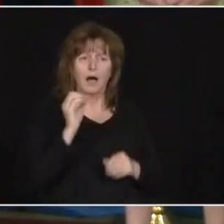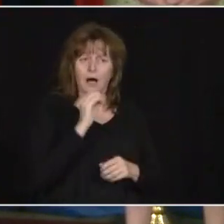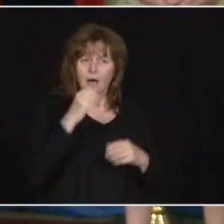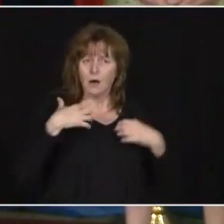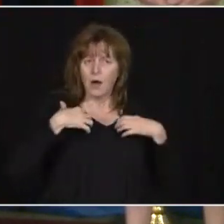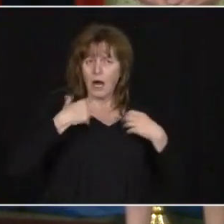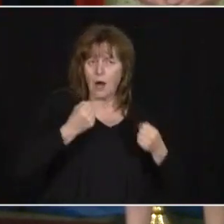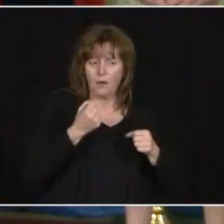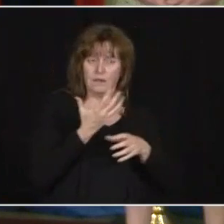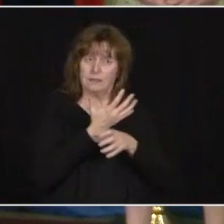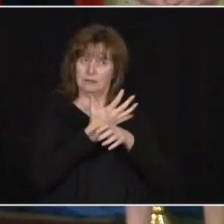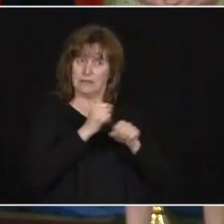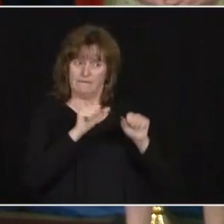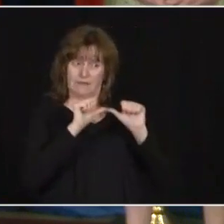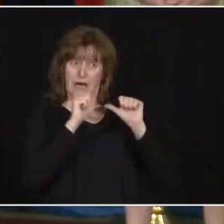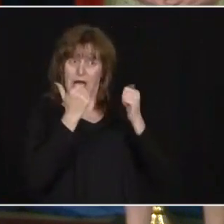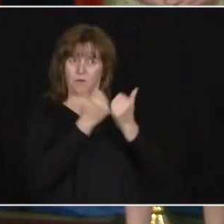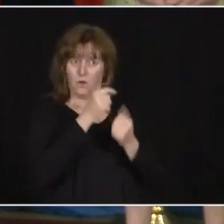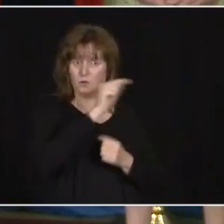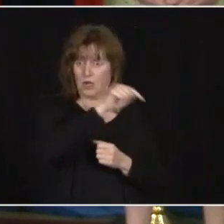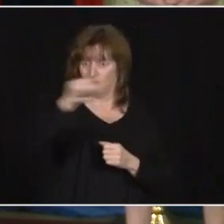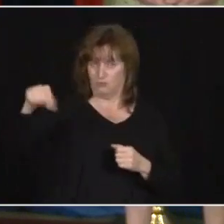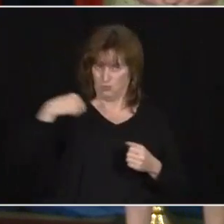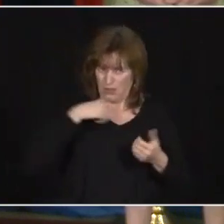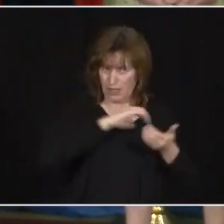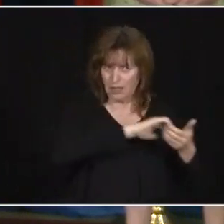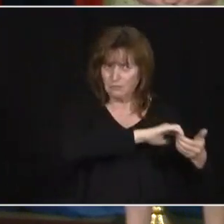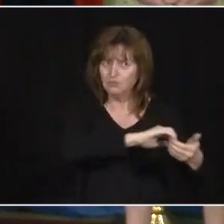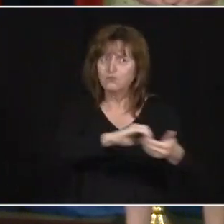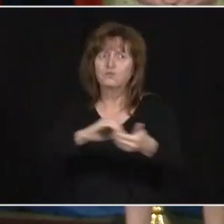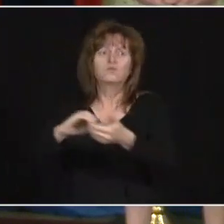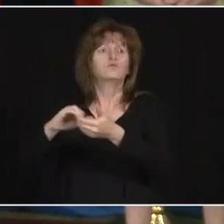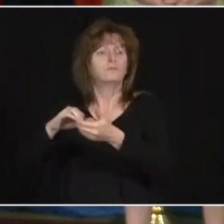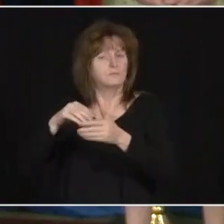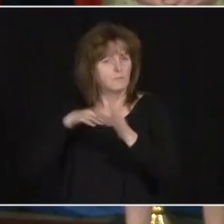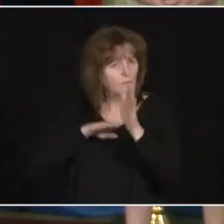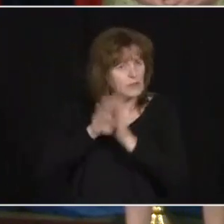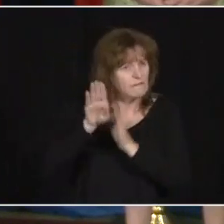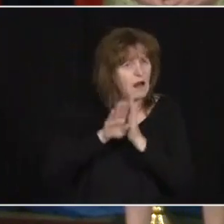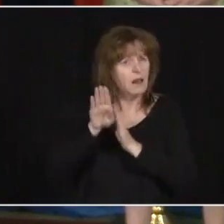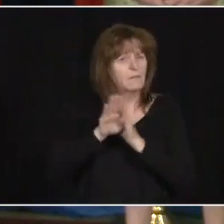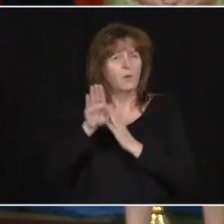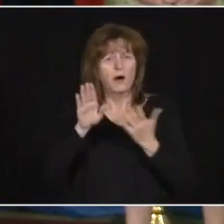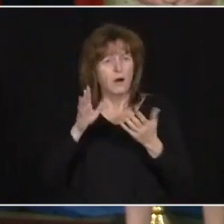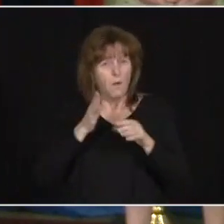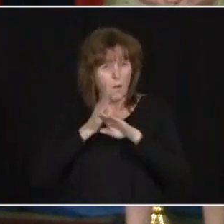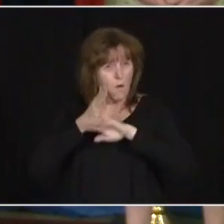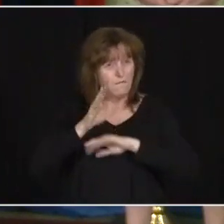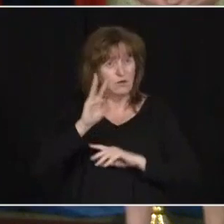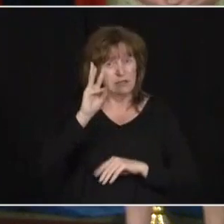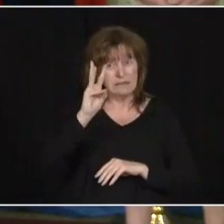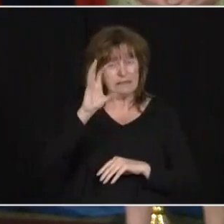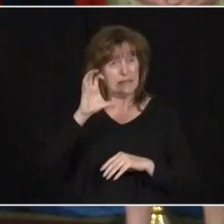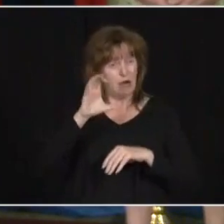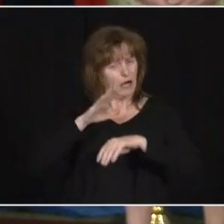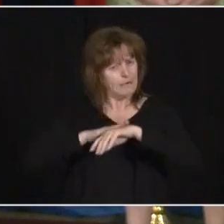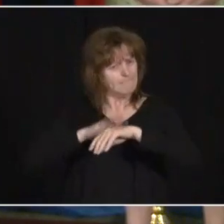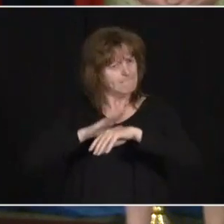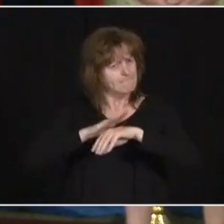have developed over 65 sector-specific guidelines for Ontario workplaces. They include guidelines for